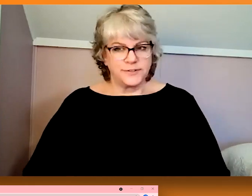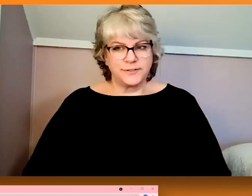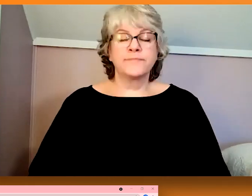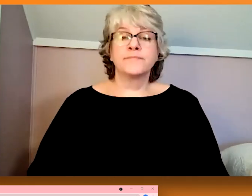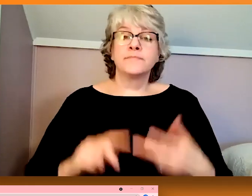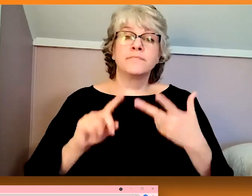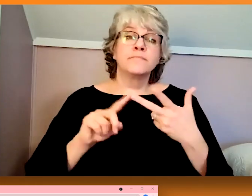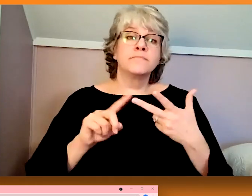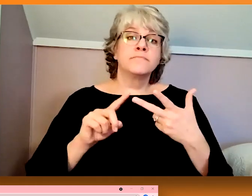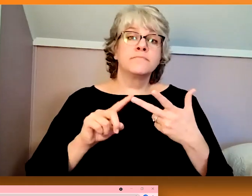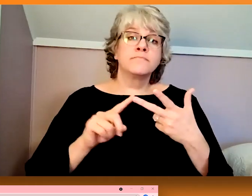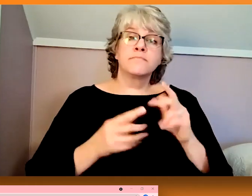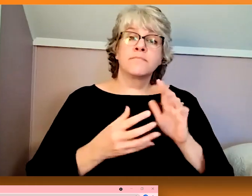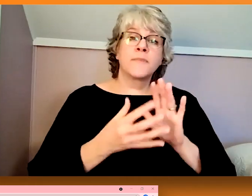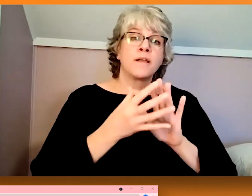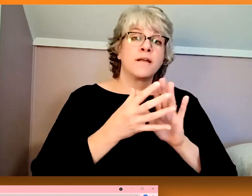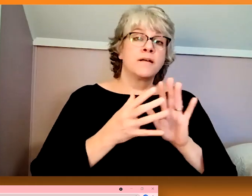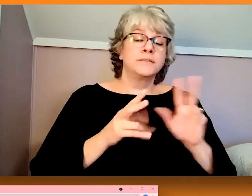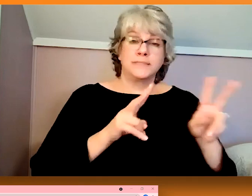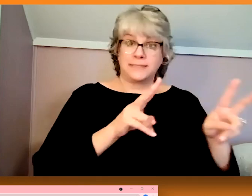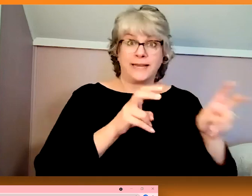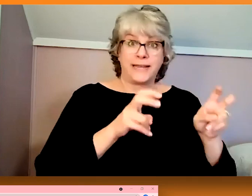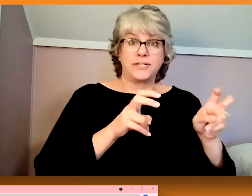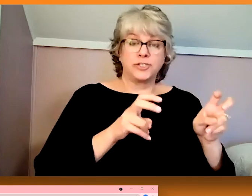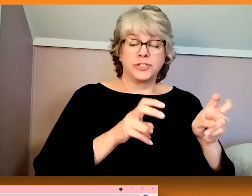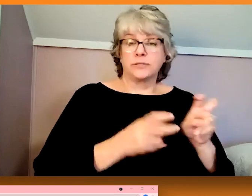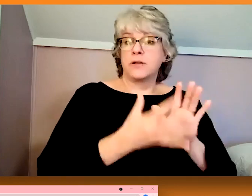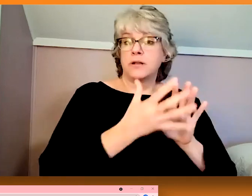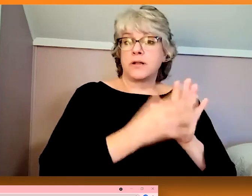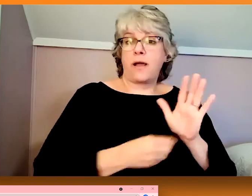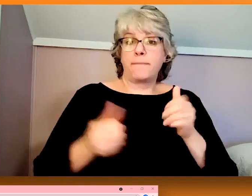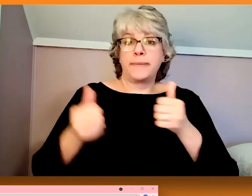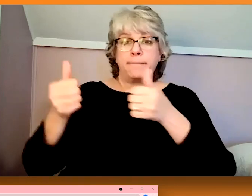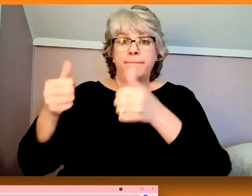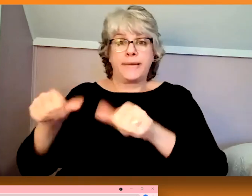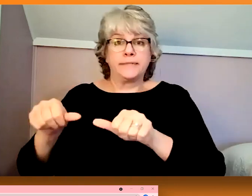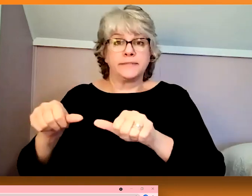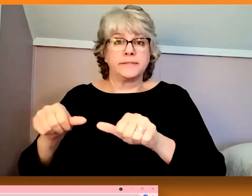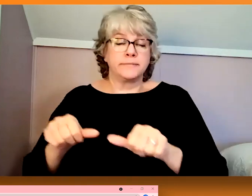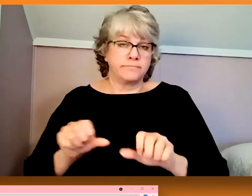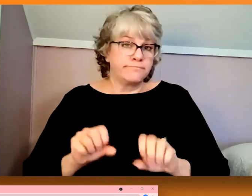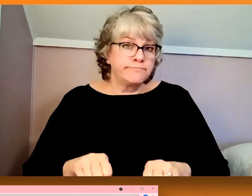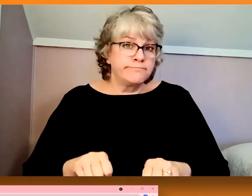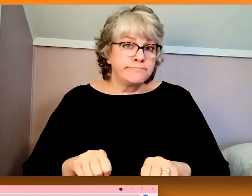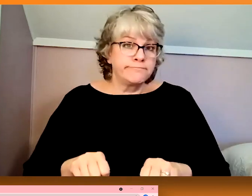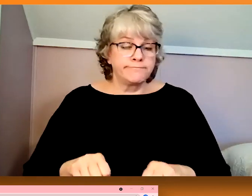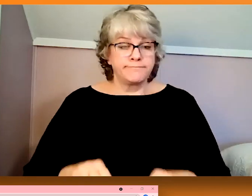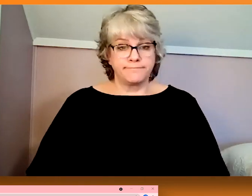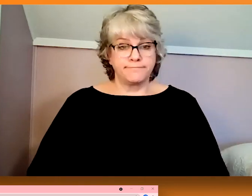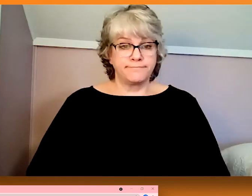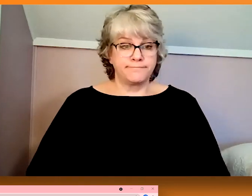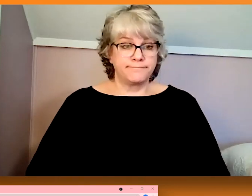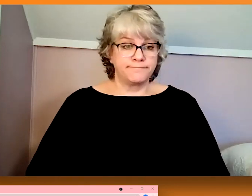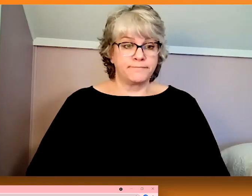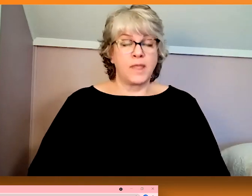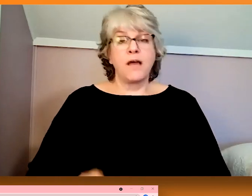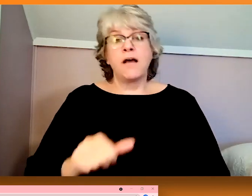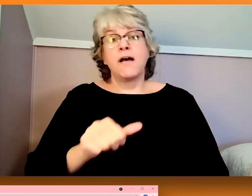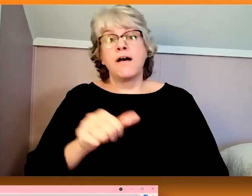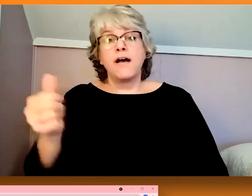or you can manually copy and paste a citation, and then you can add other interests